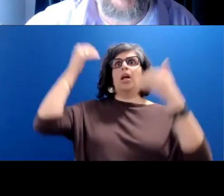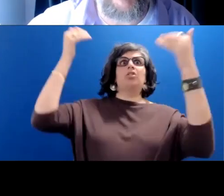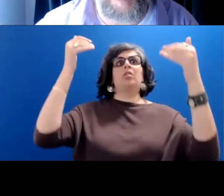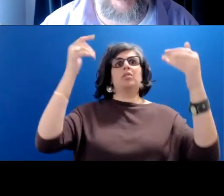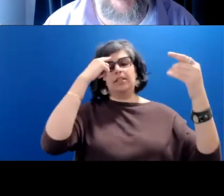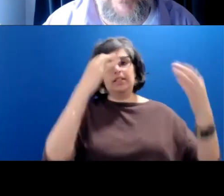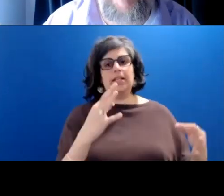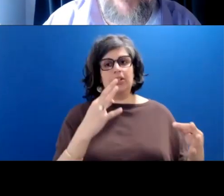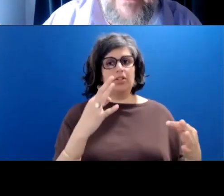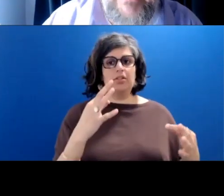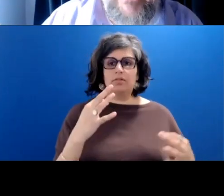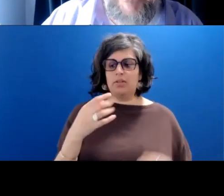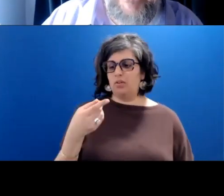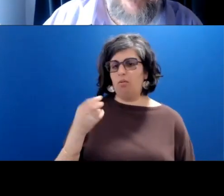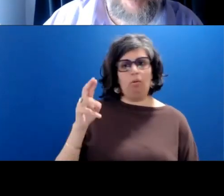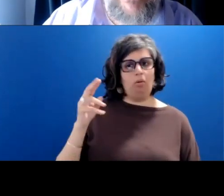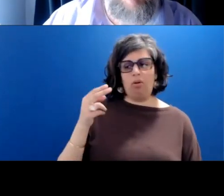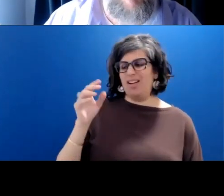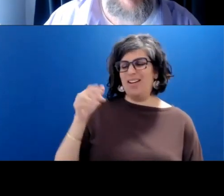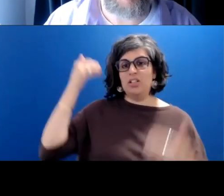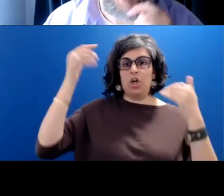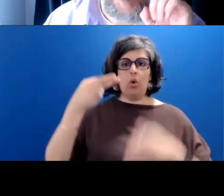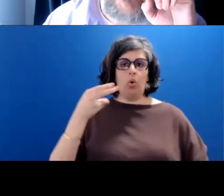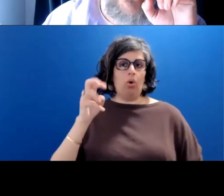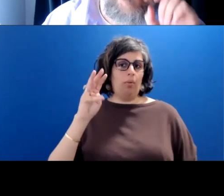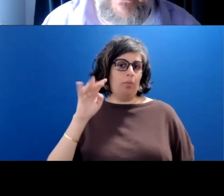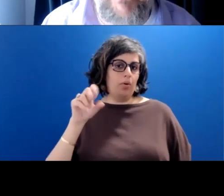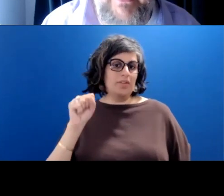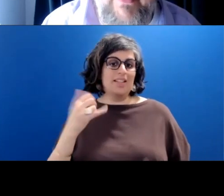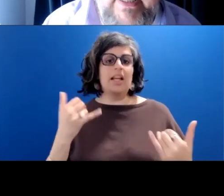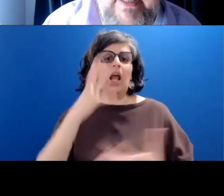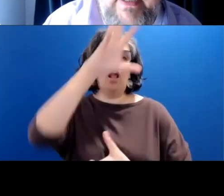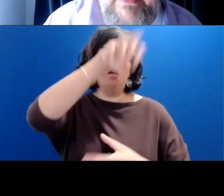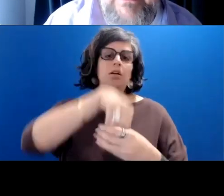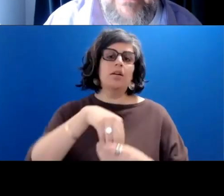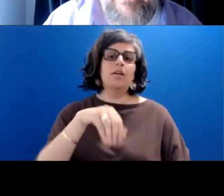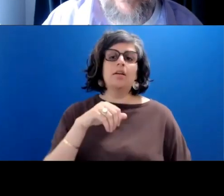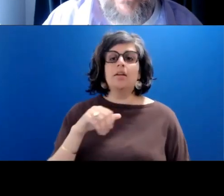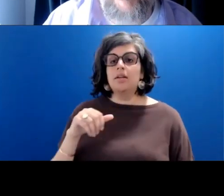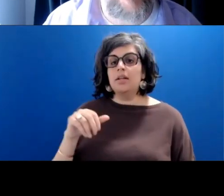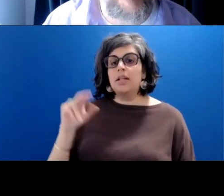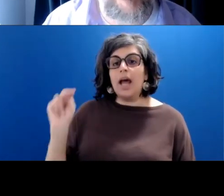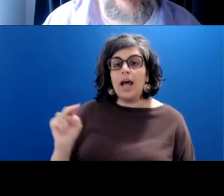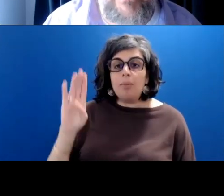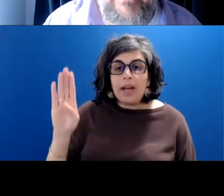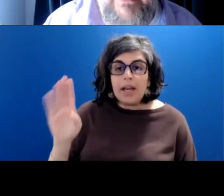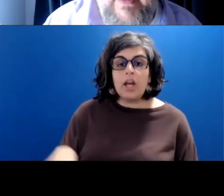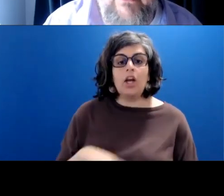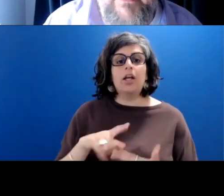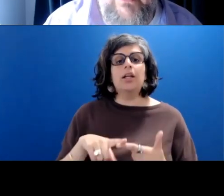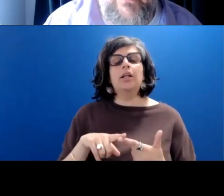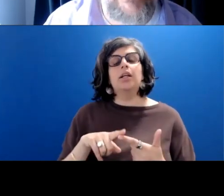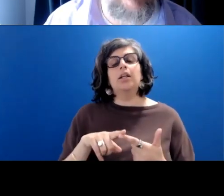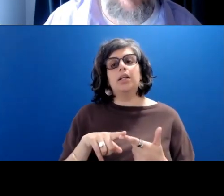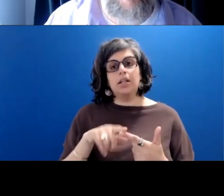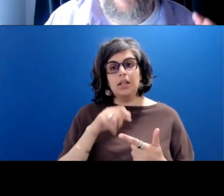or adult surgery. And there's now more inclusion of non-binary identities and the realization that not everybody wants to move